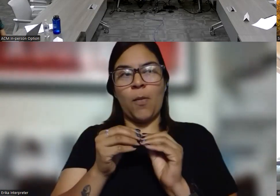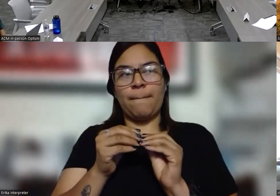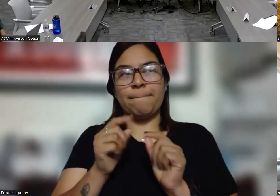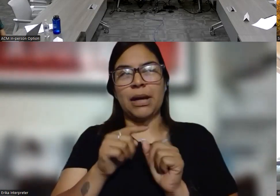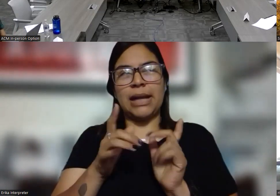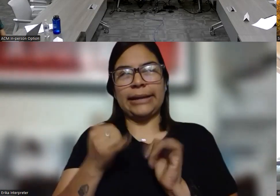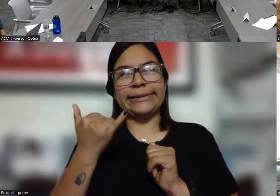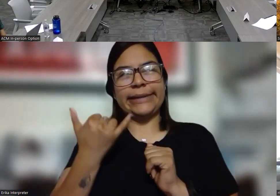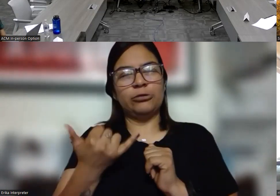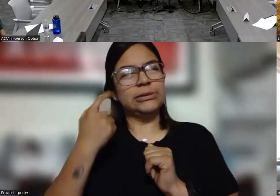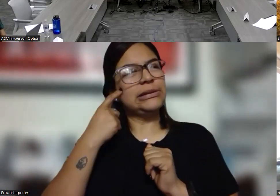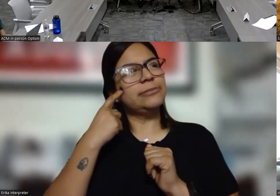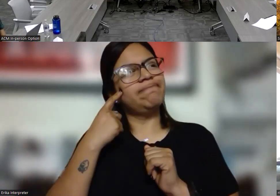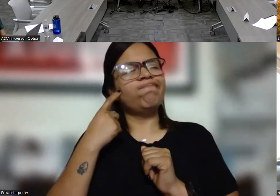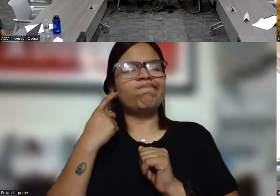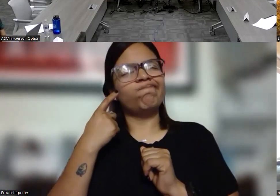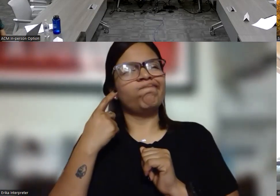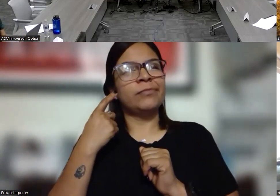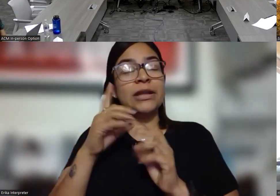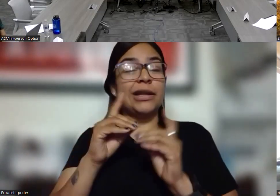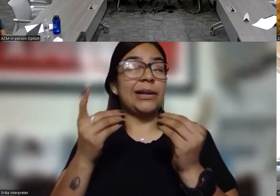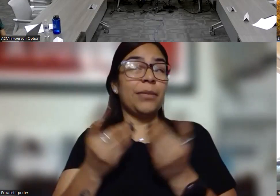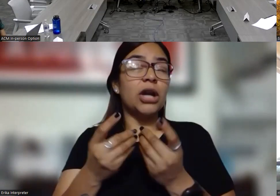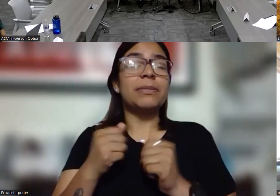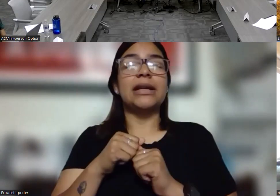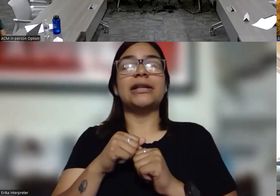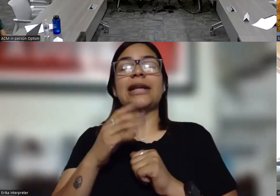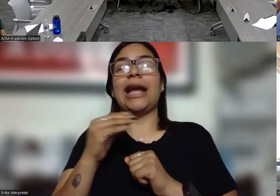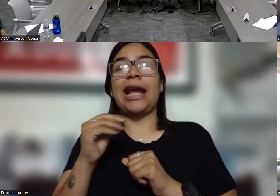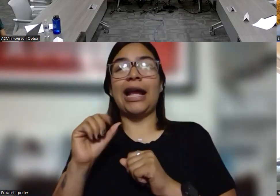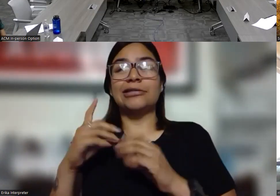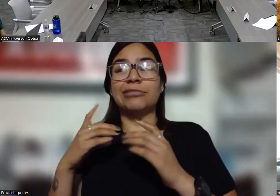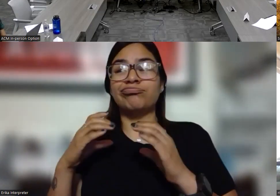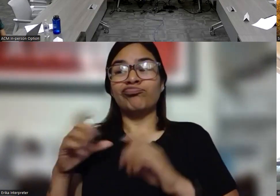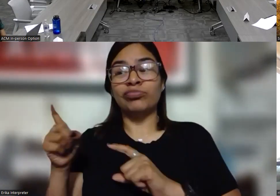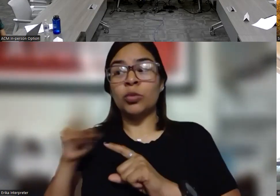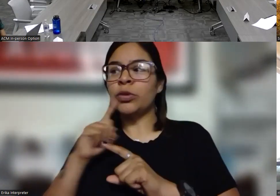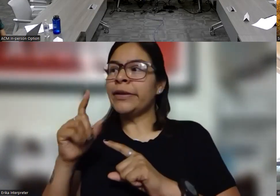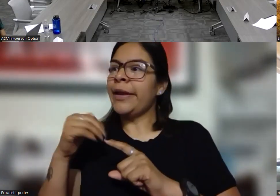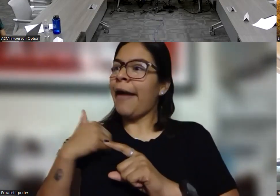I think the department and and the Consultants have done an an exceptional job I mean really in